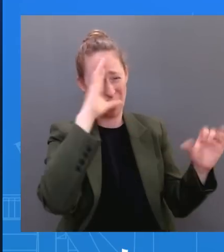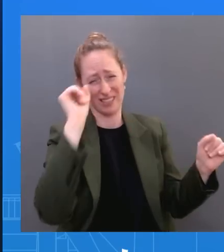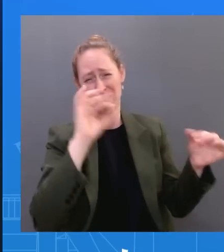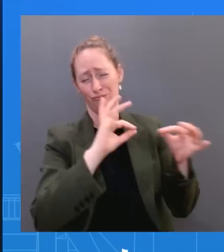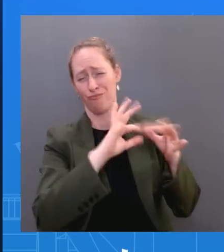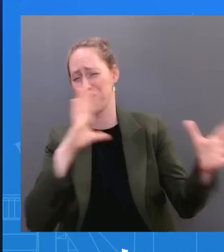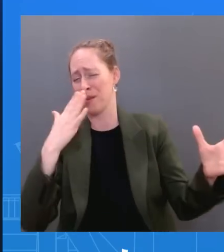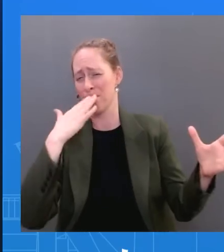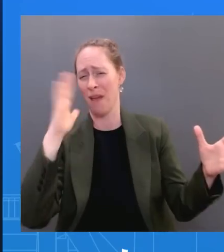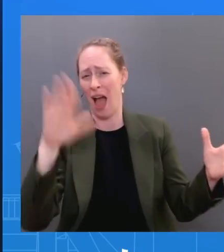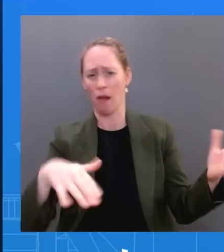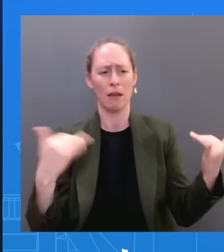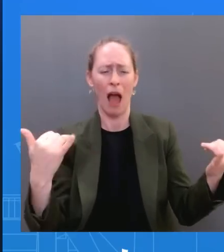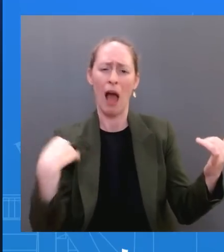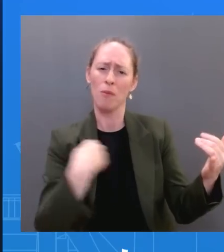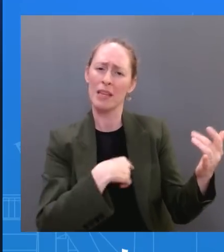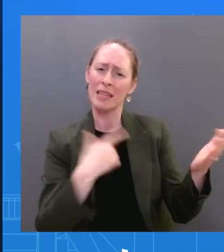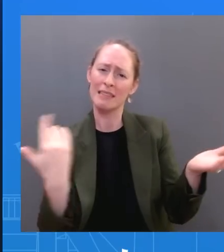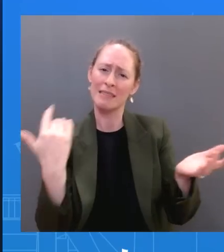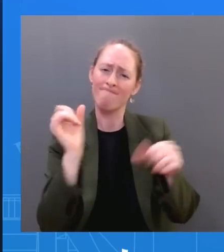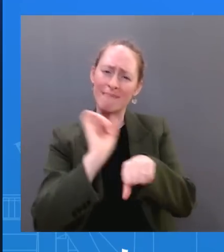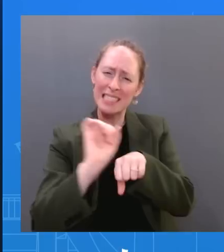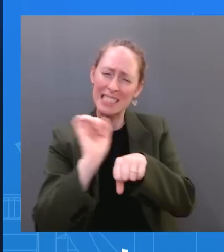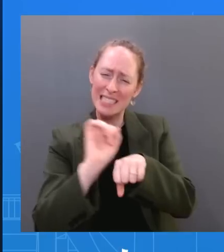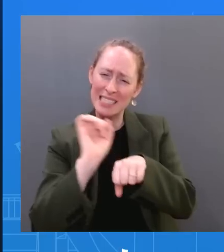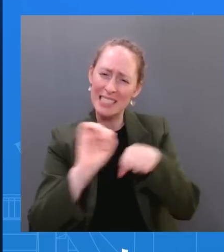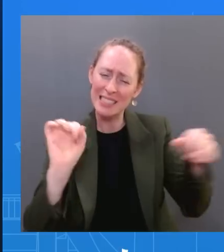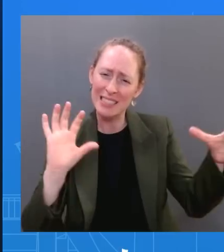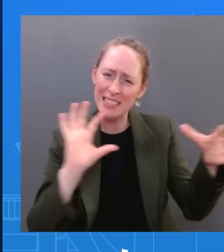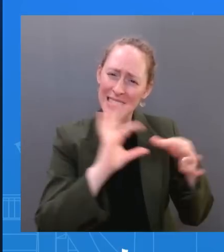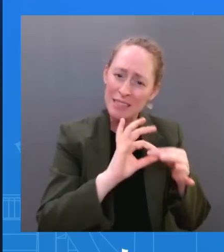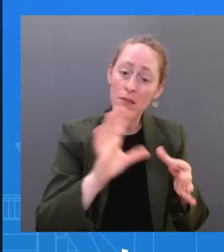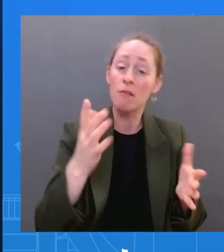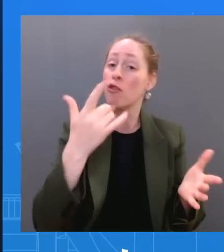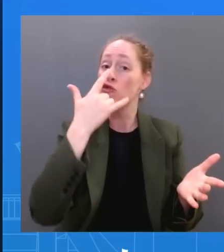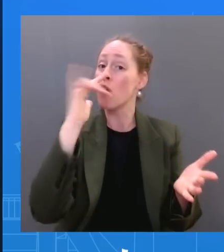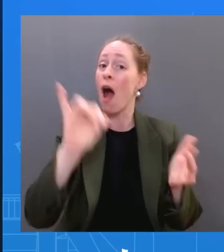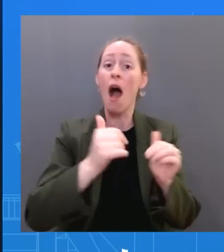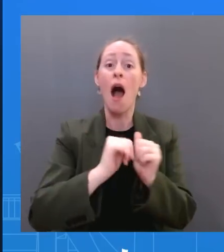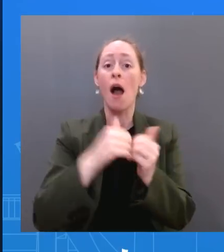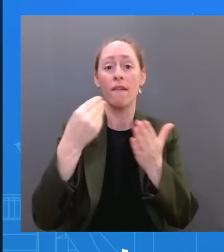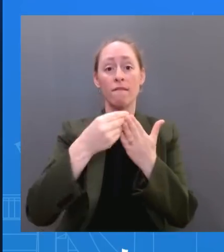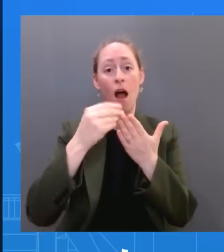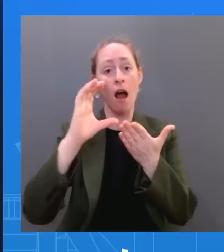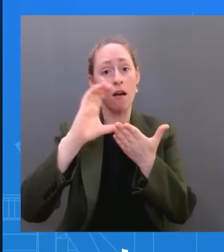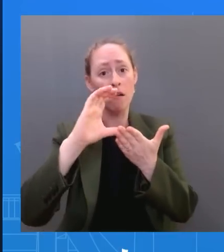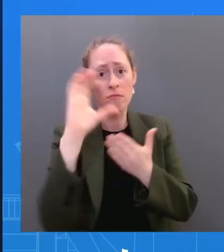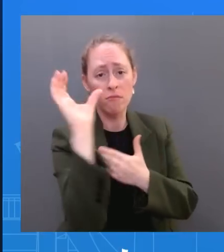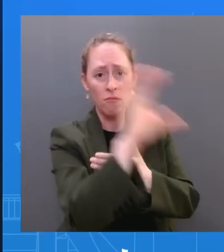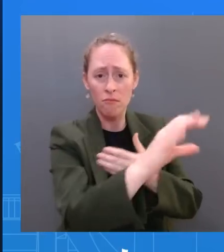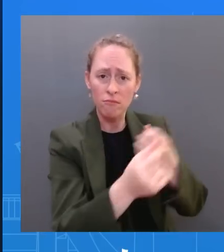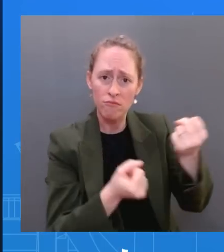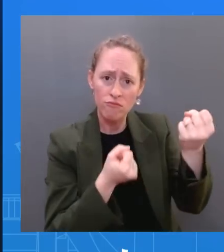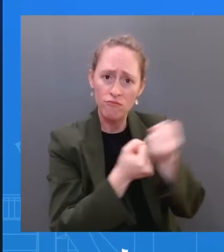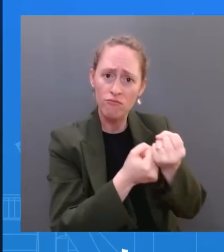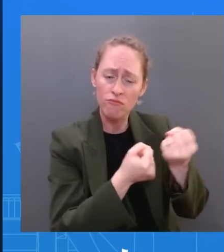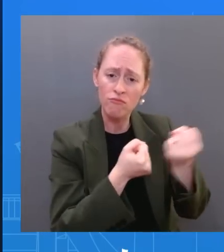And we've reaffirmed unequivocal U.S. support for a two-state solution, which had come into question over the previous four years.